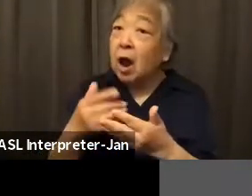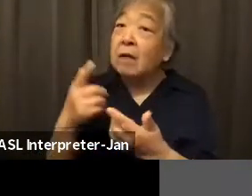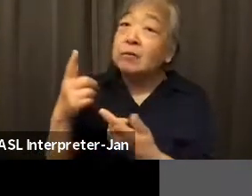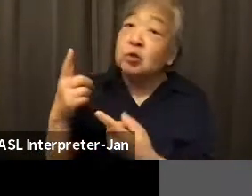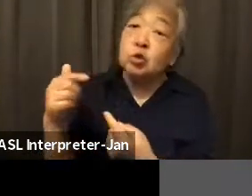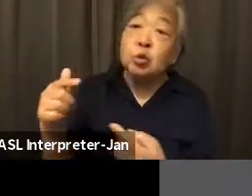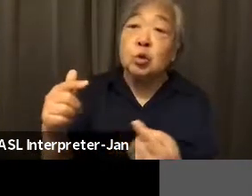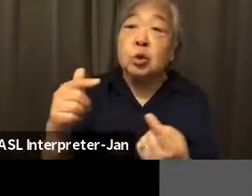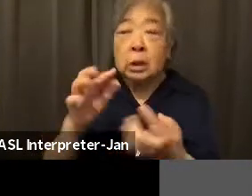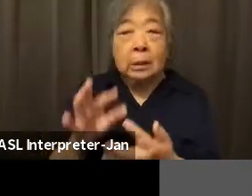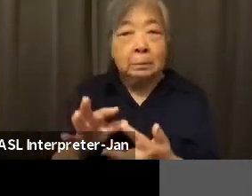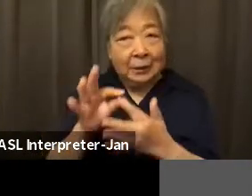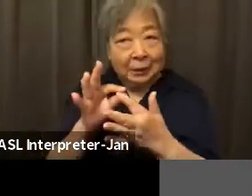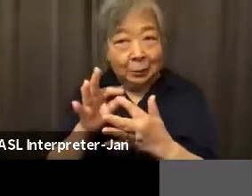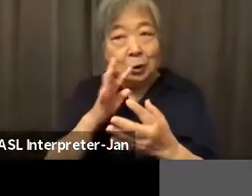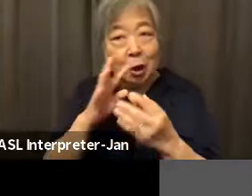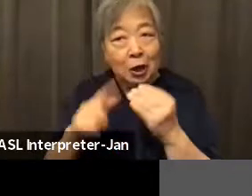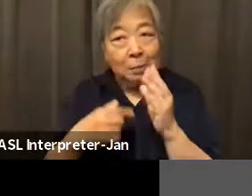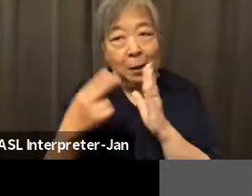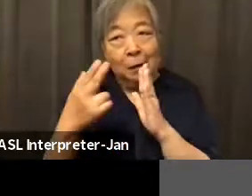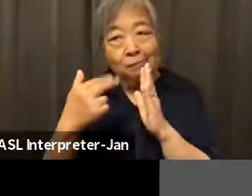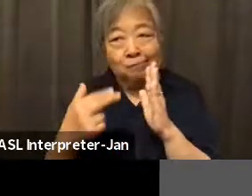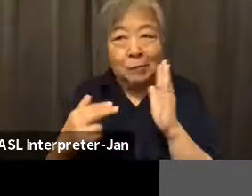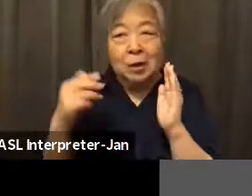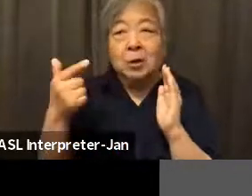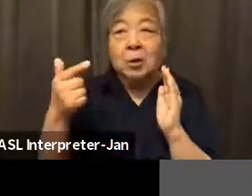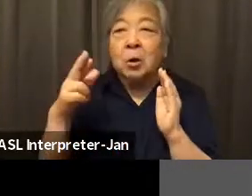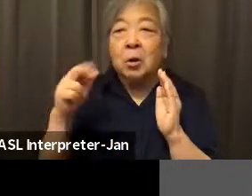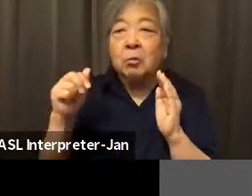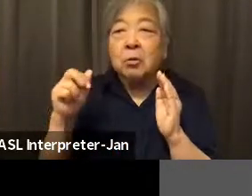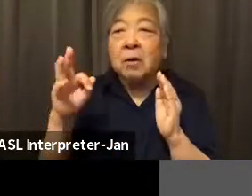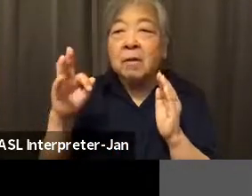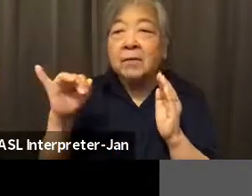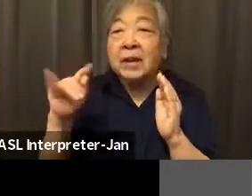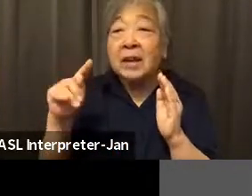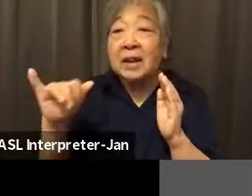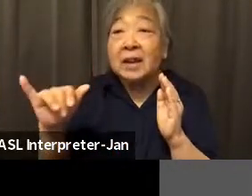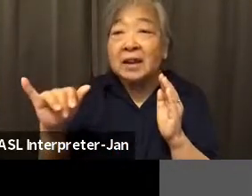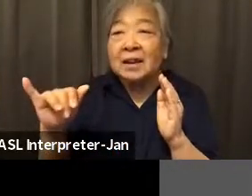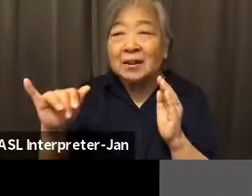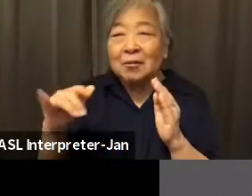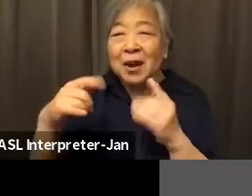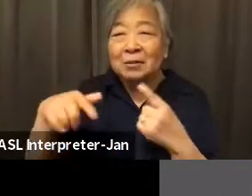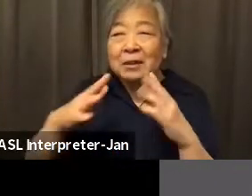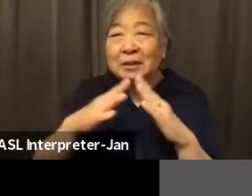topic of graffiti around town, just to kind of get your feet wet and maybe even meet some